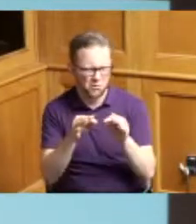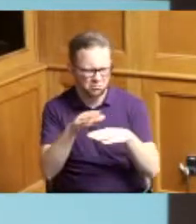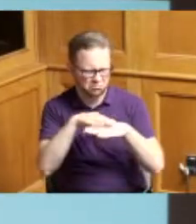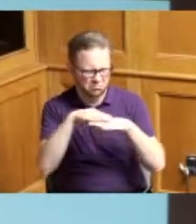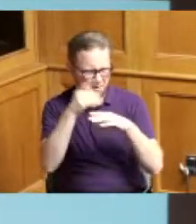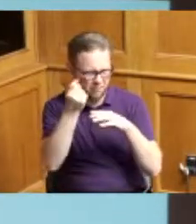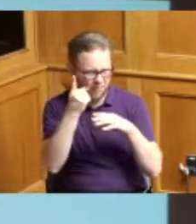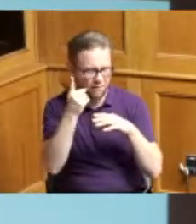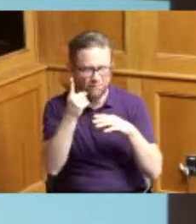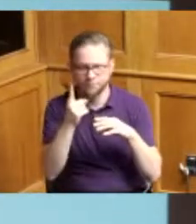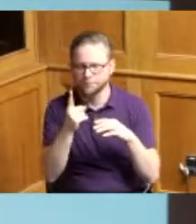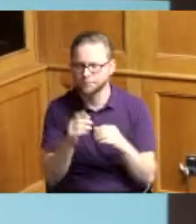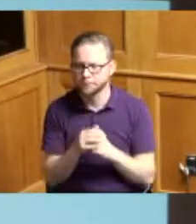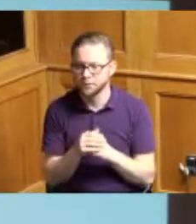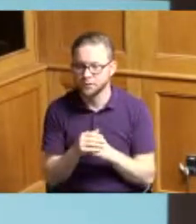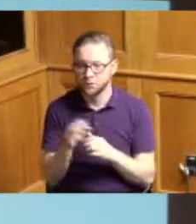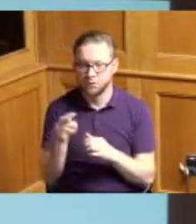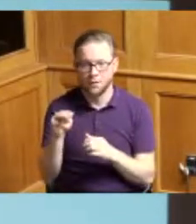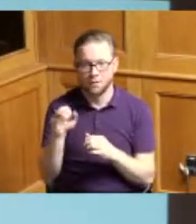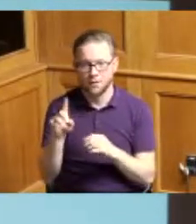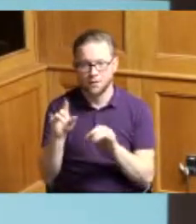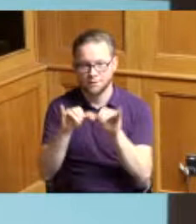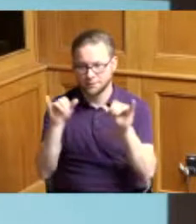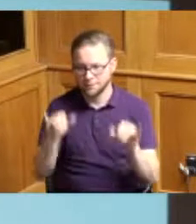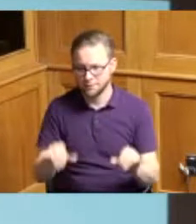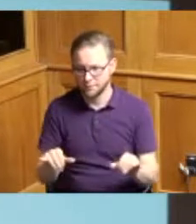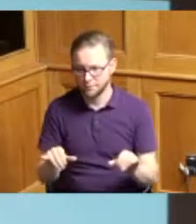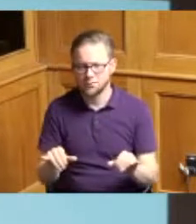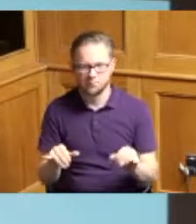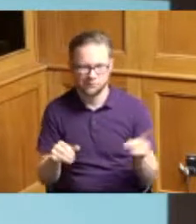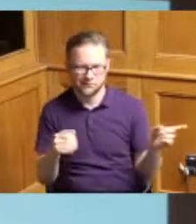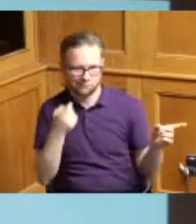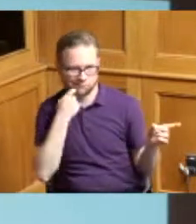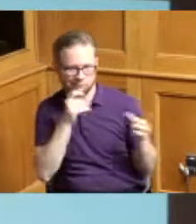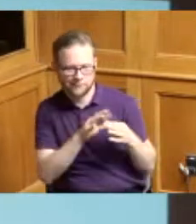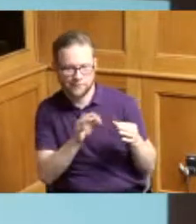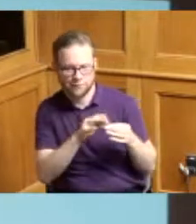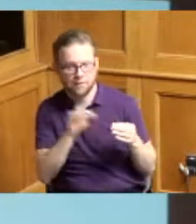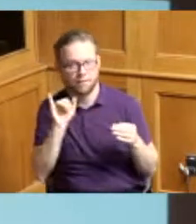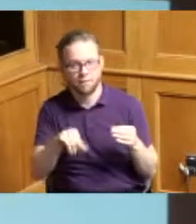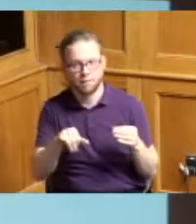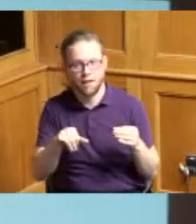look at the MSD system as Ms MaryLynn mentioned it's an integrated system and what do we mean by